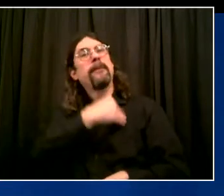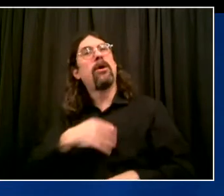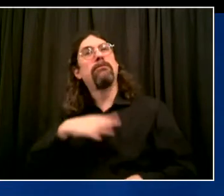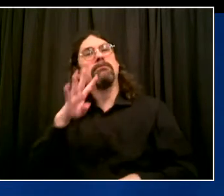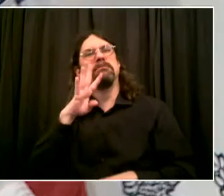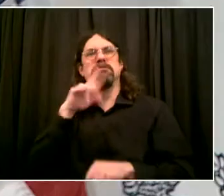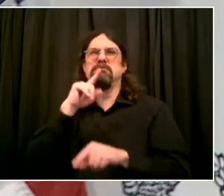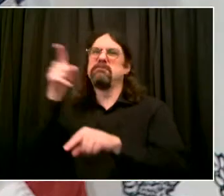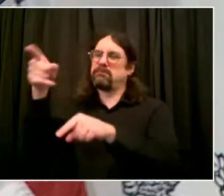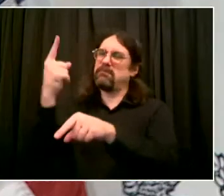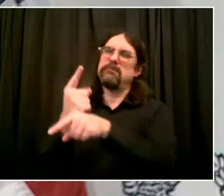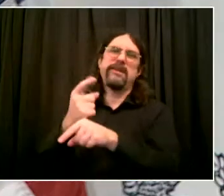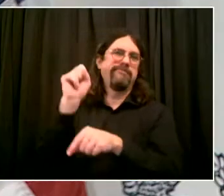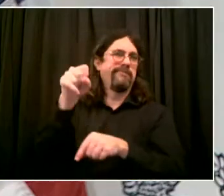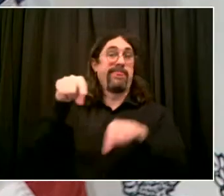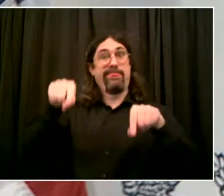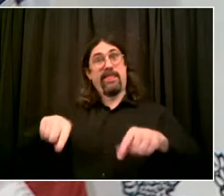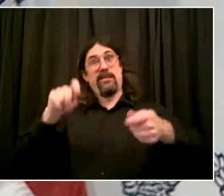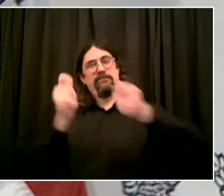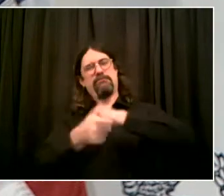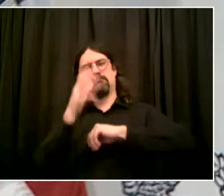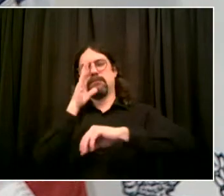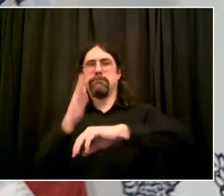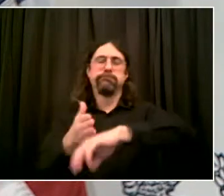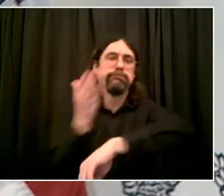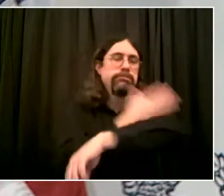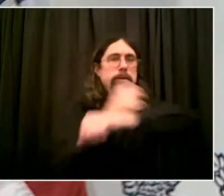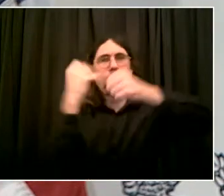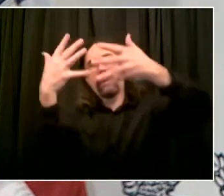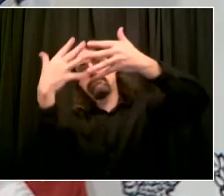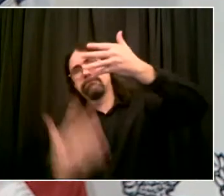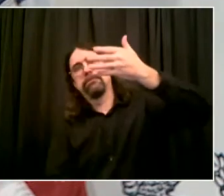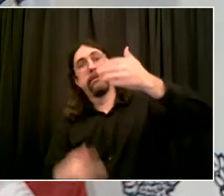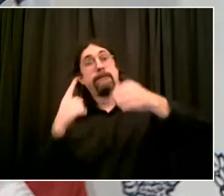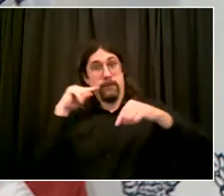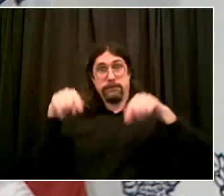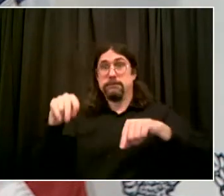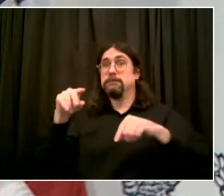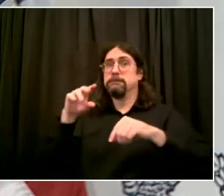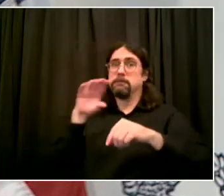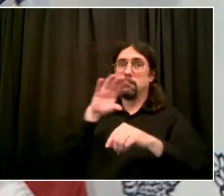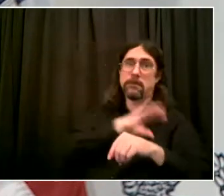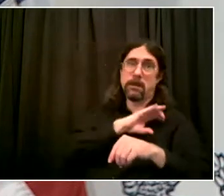I THINK IT'S A POSITITIVE TIME BUT NOT ONLY FOR NYPD BUT A CITY